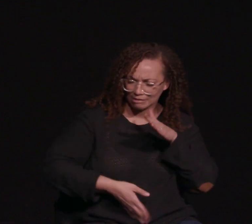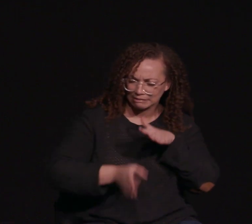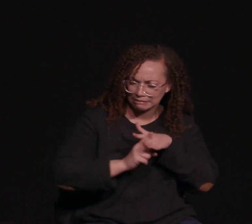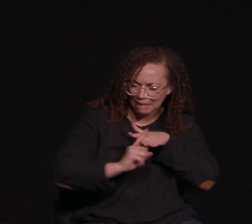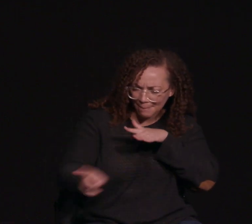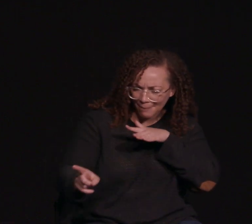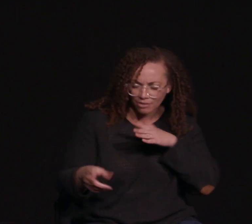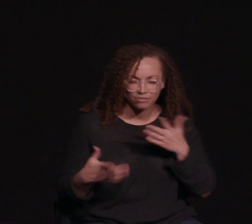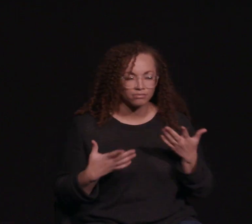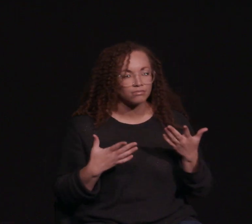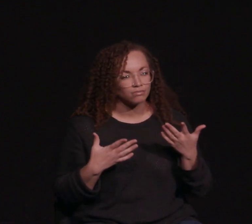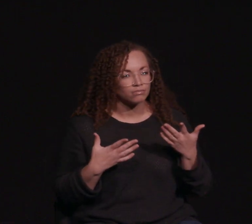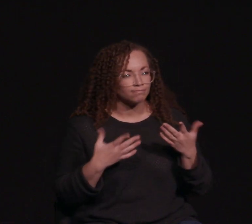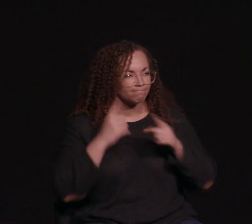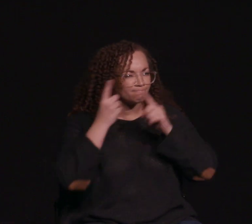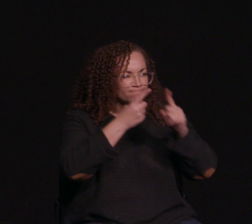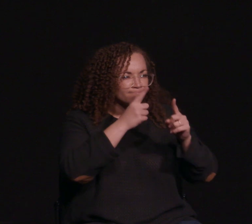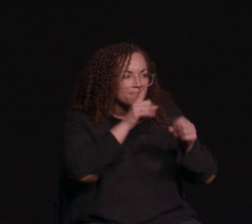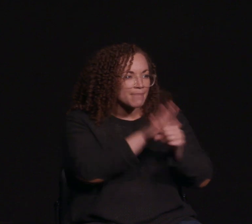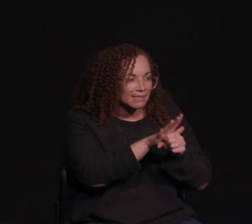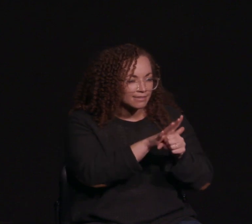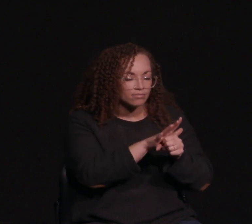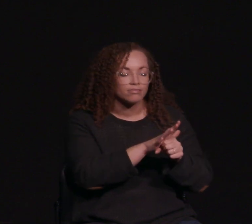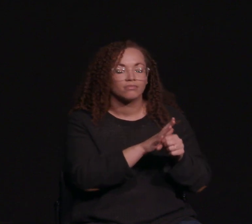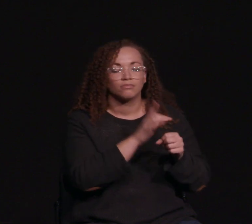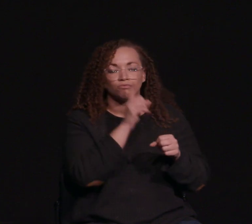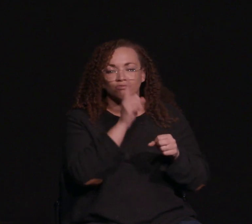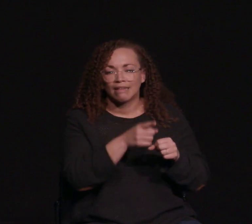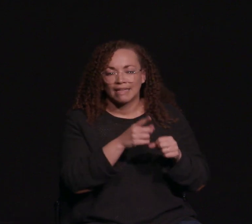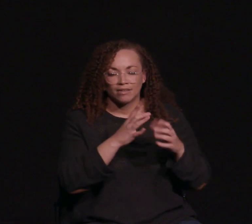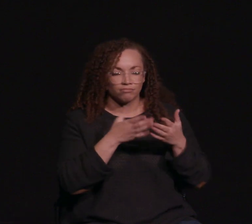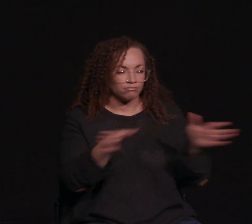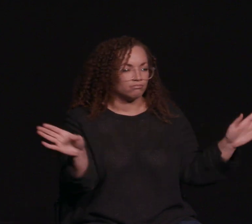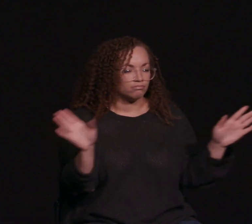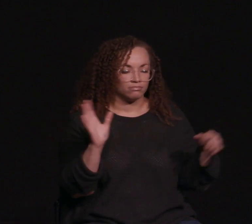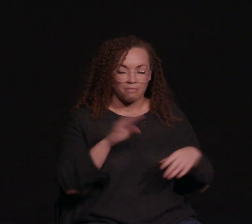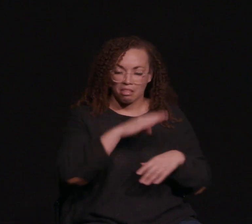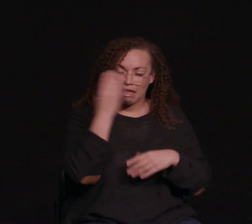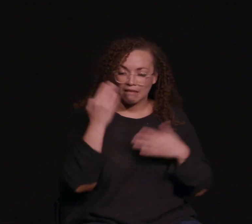Above all, the Black Studies Open University has engaged in a